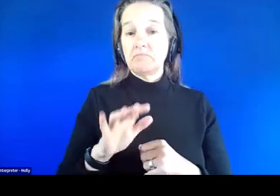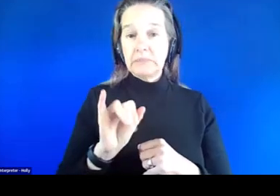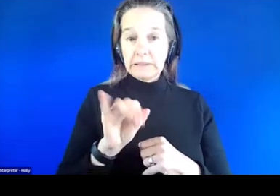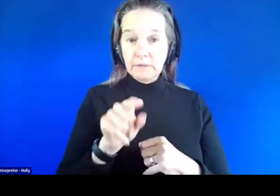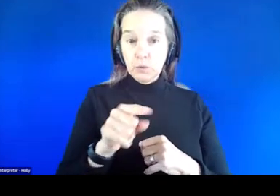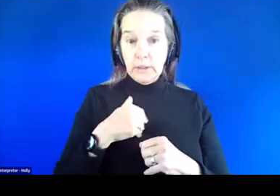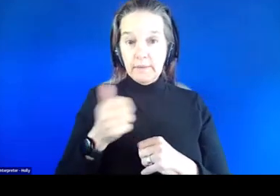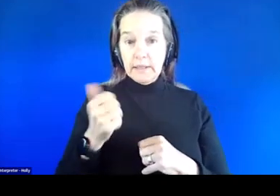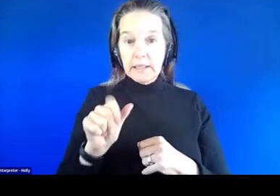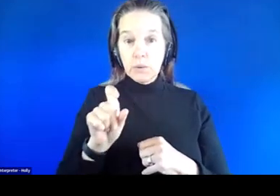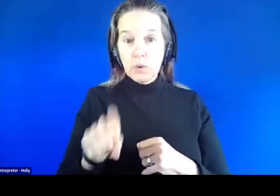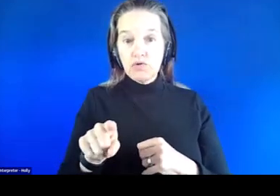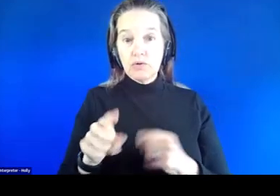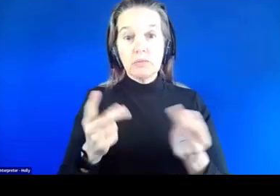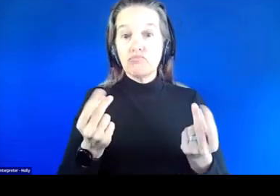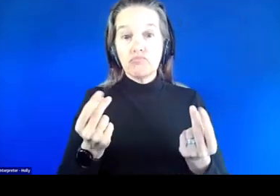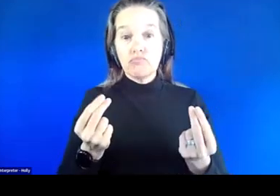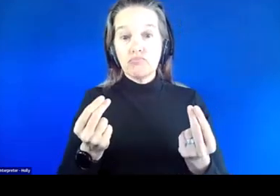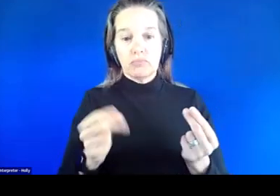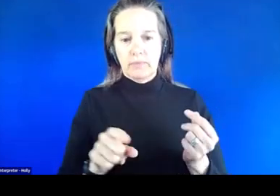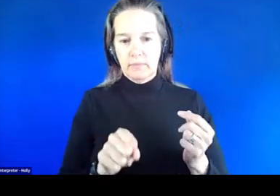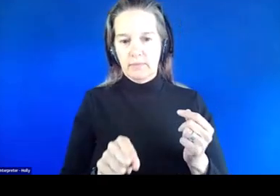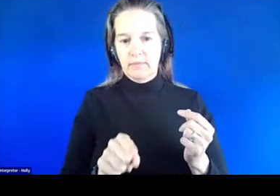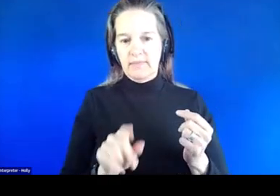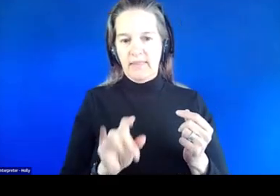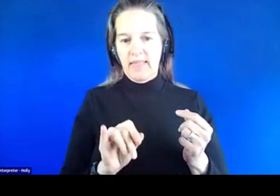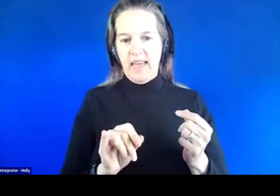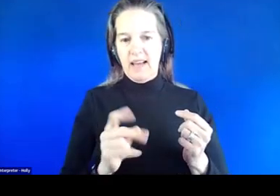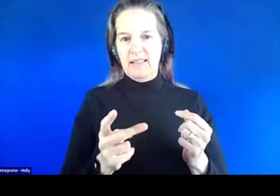click the button with the two speech bubbles that says